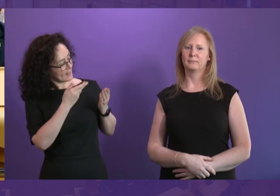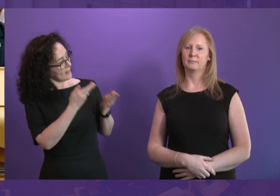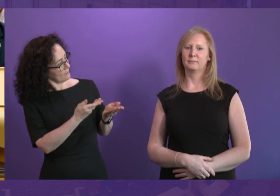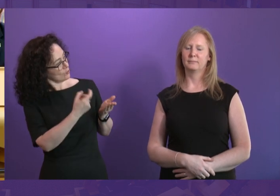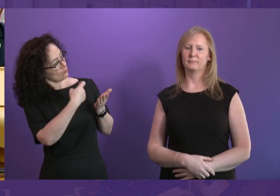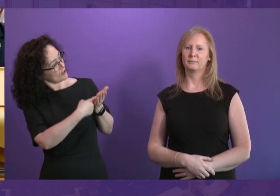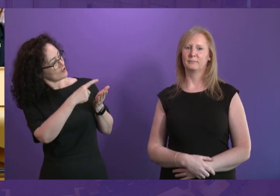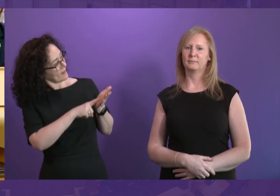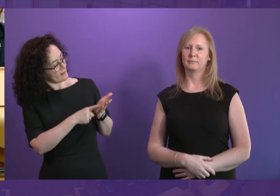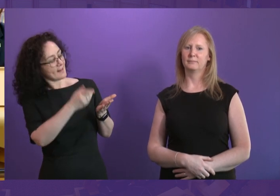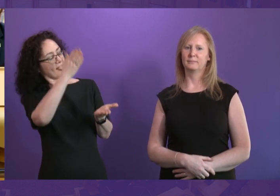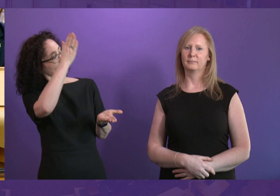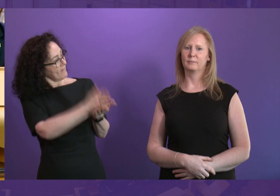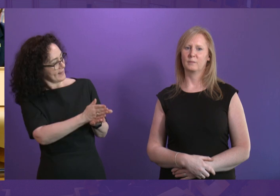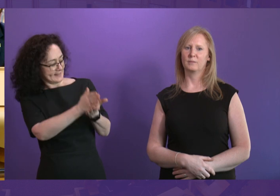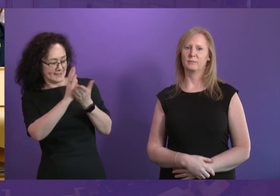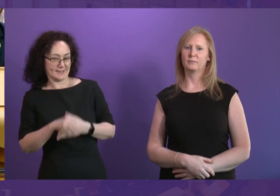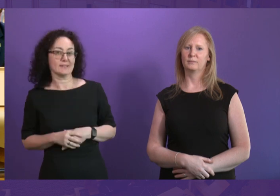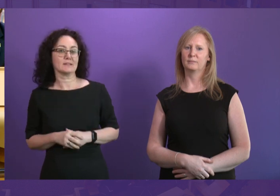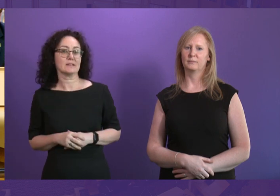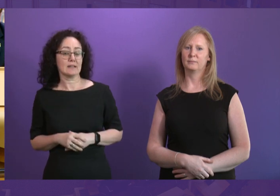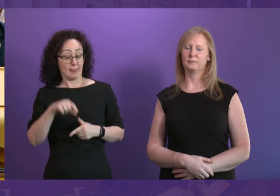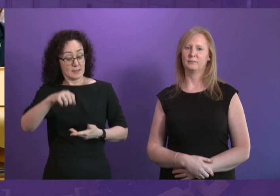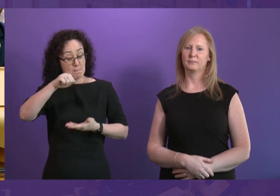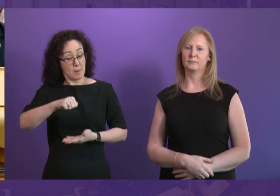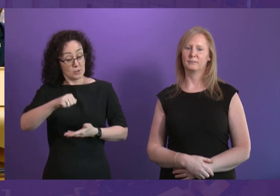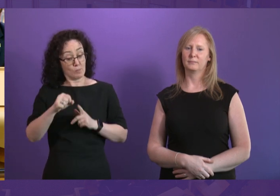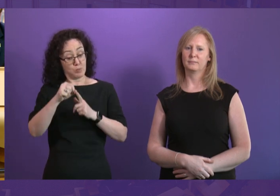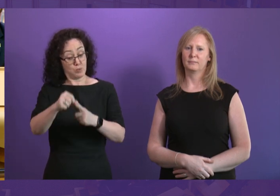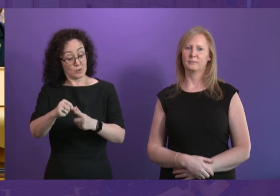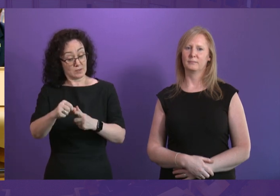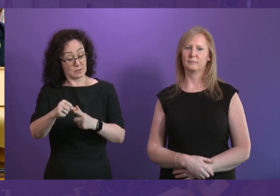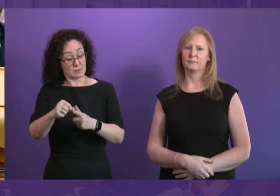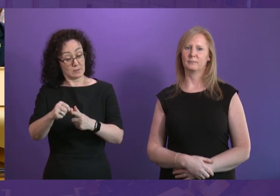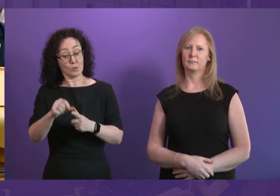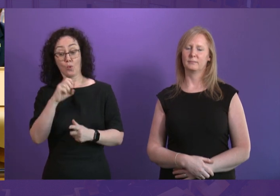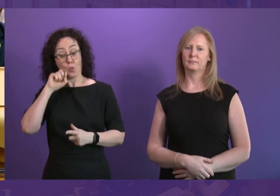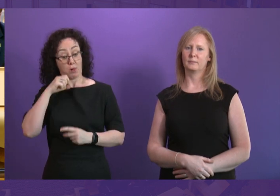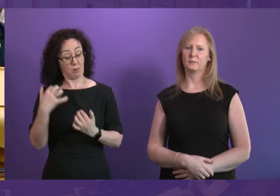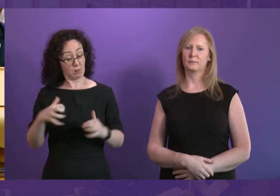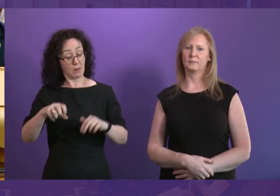facts. The proposed budget, which Parliament will vote on this afternoon, increases local